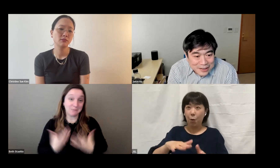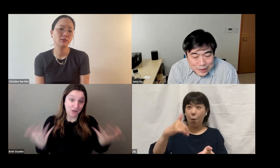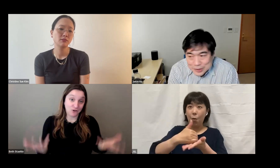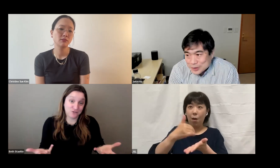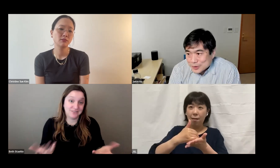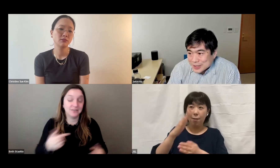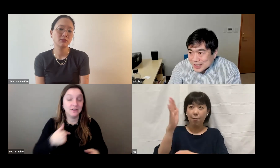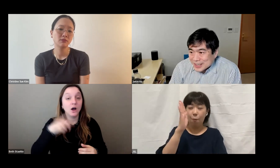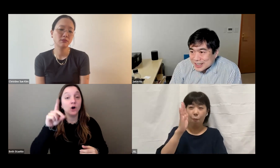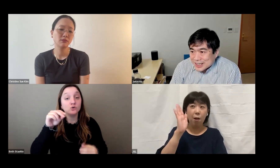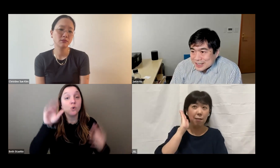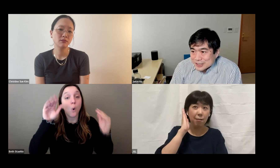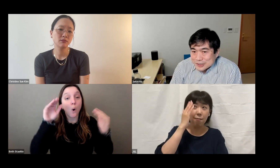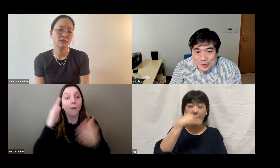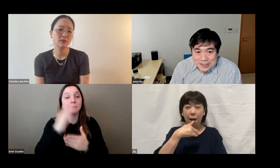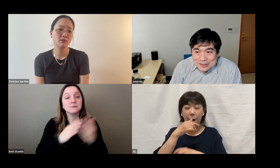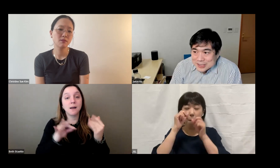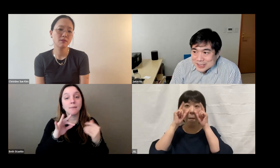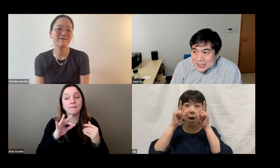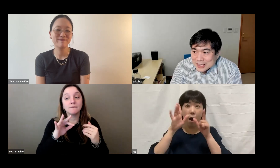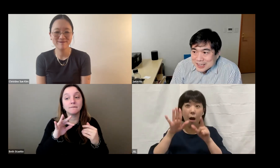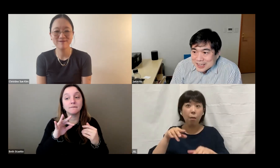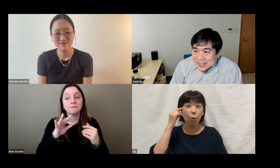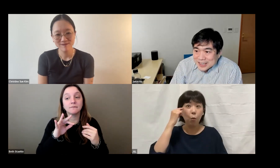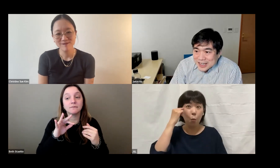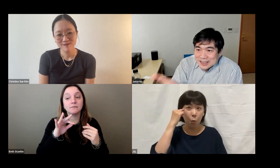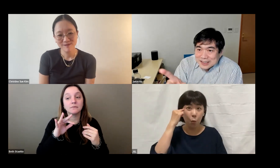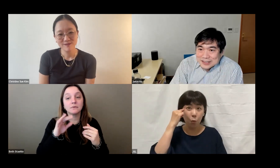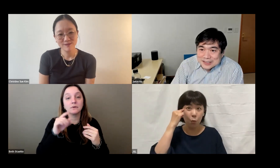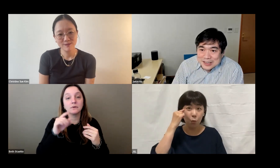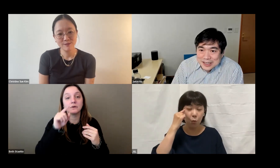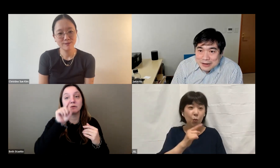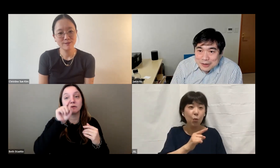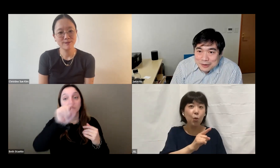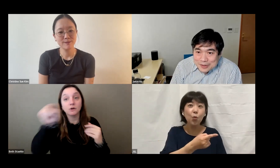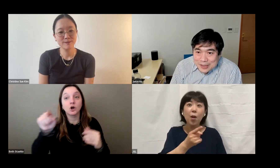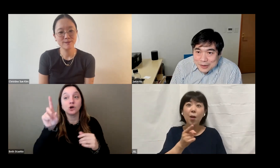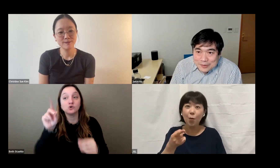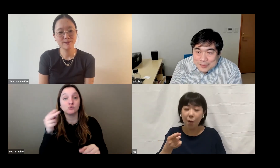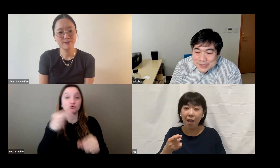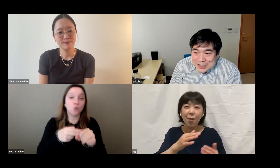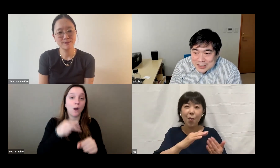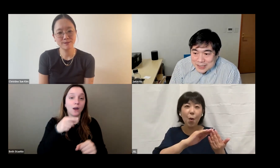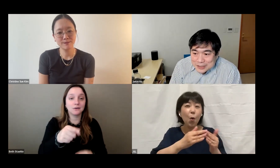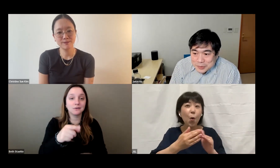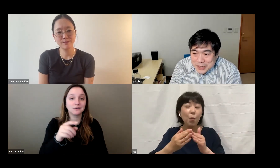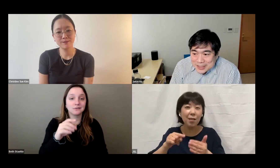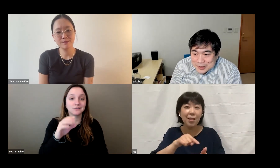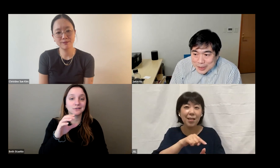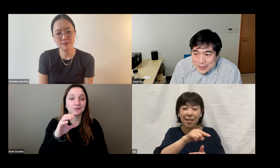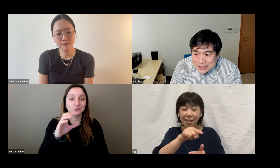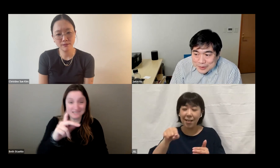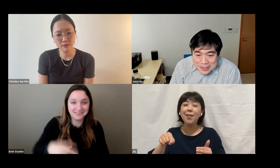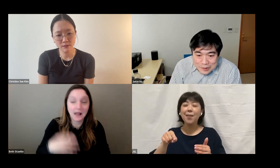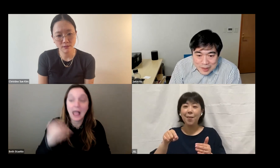also joined, Christine. And and I think this Kara website is tremendous. So I'm going to look into that.